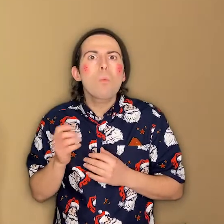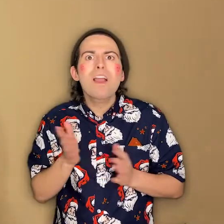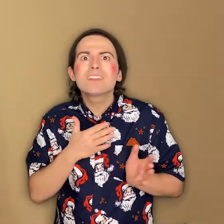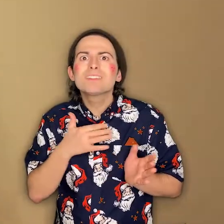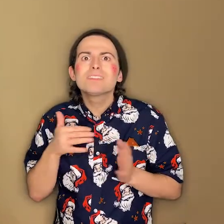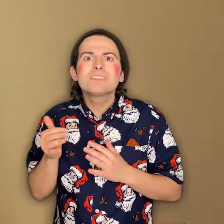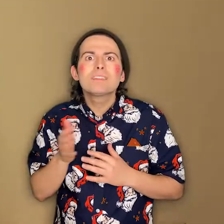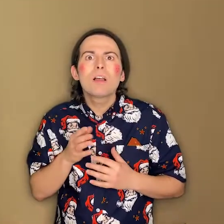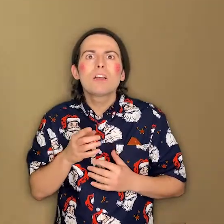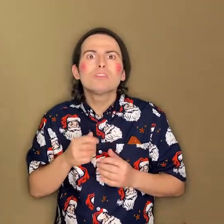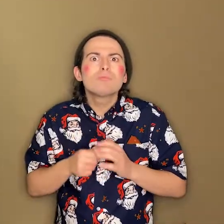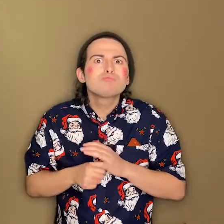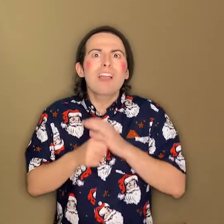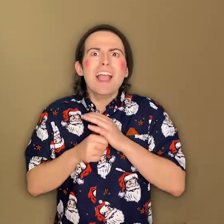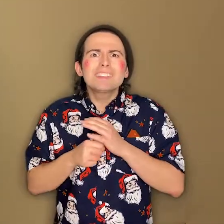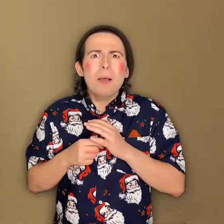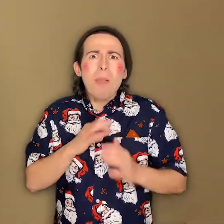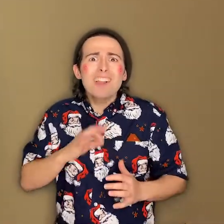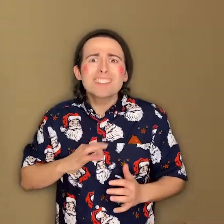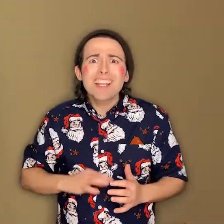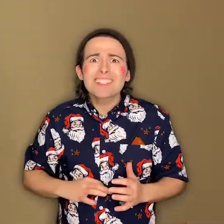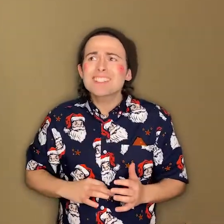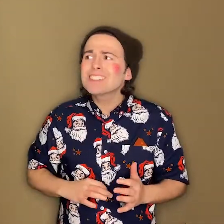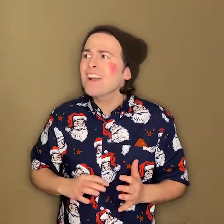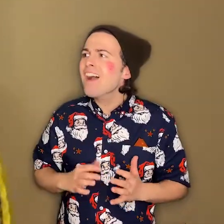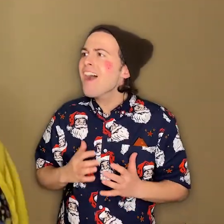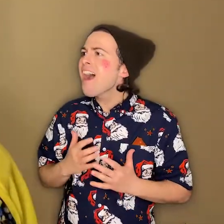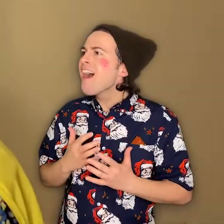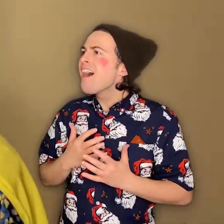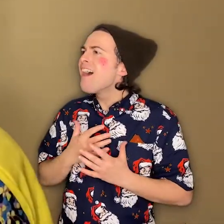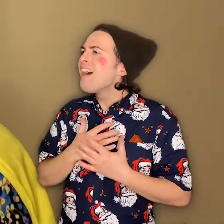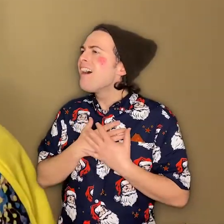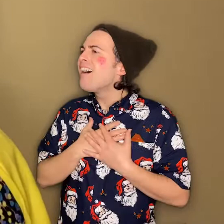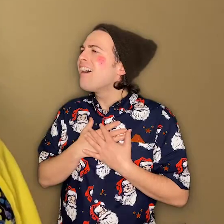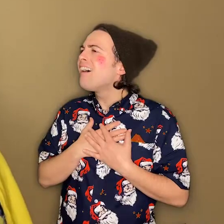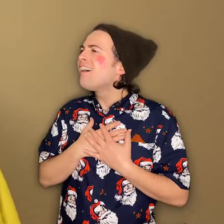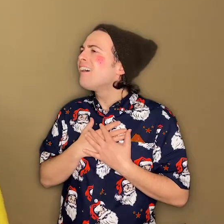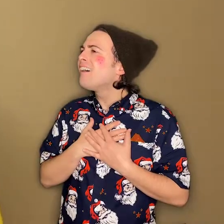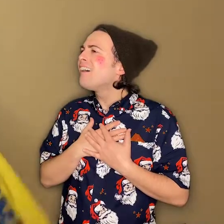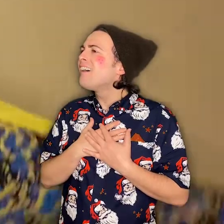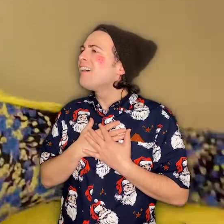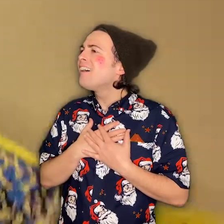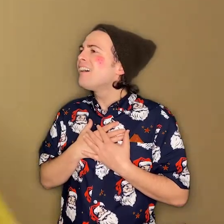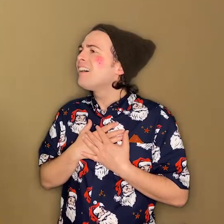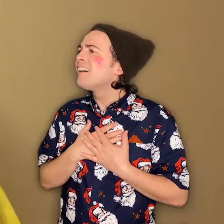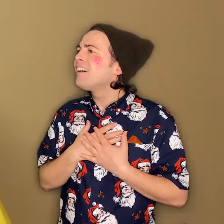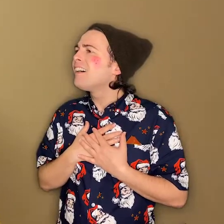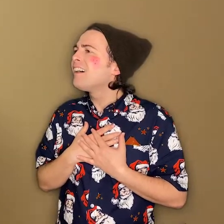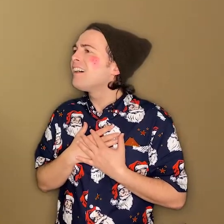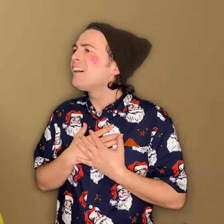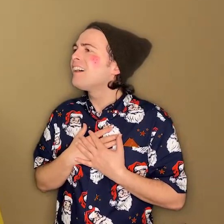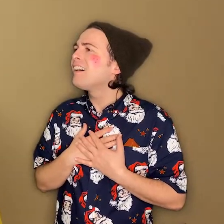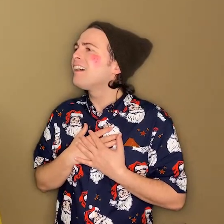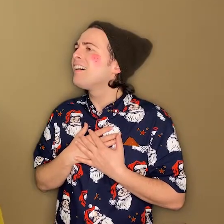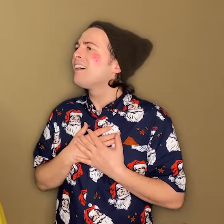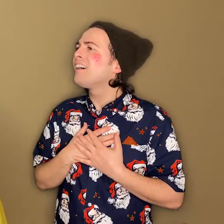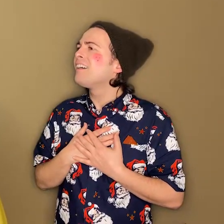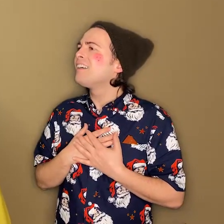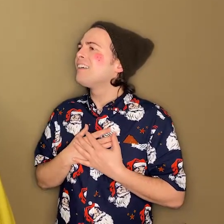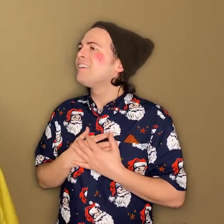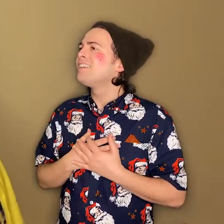He is just so dreamy and I totally love him but he could never fall for a big flatulent fearty like me.